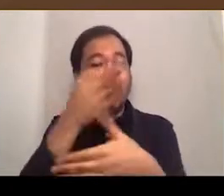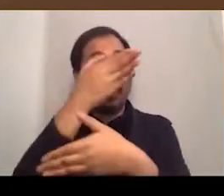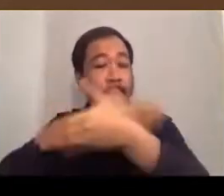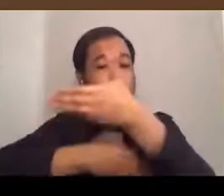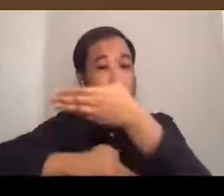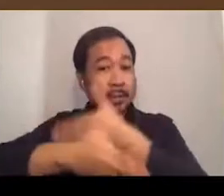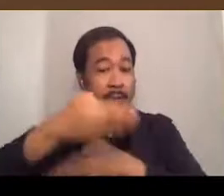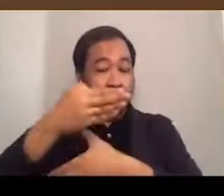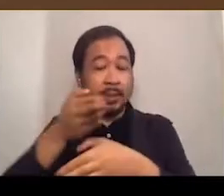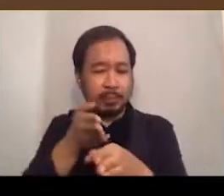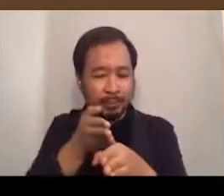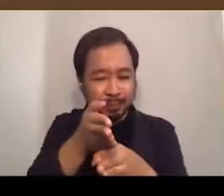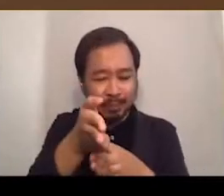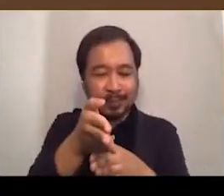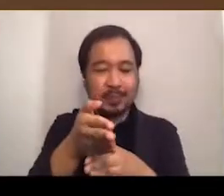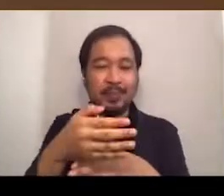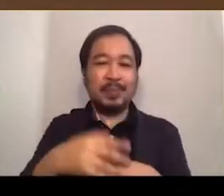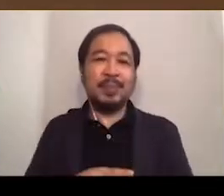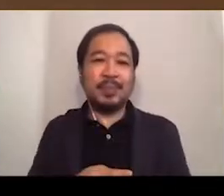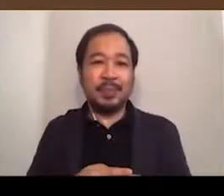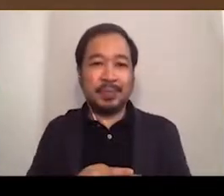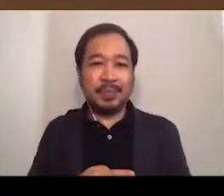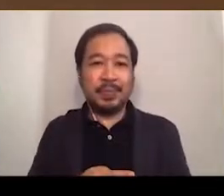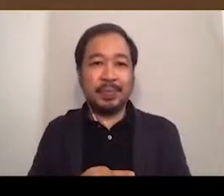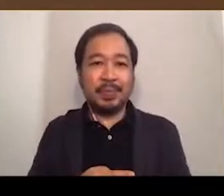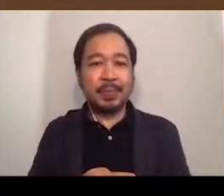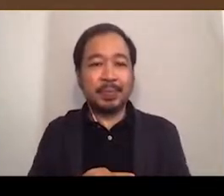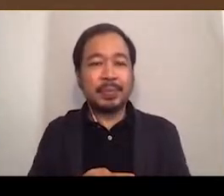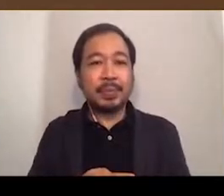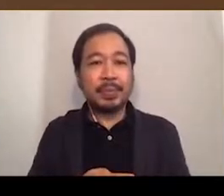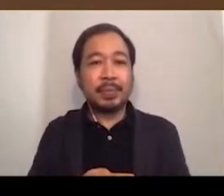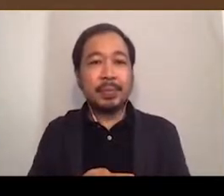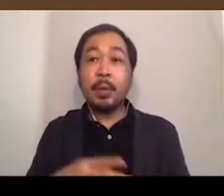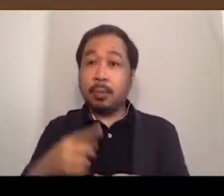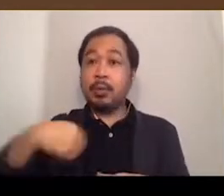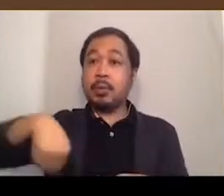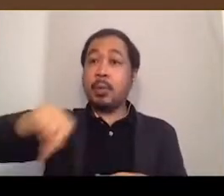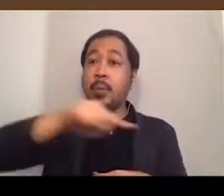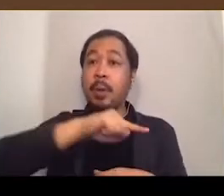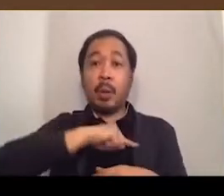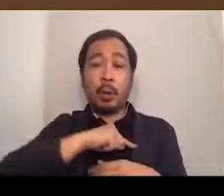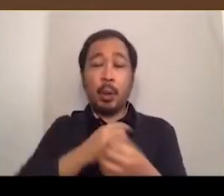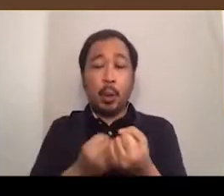and make our due contribution to disability inclusion.